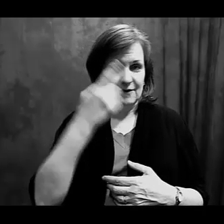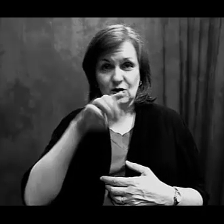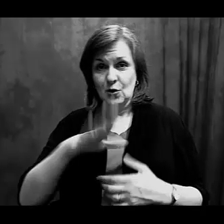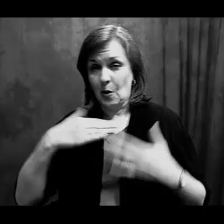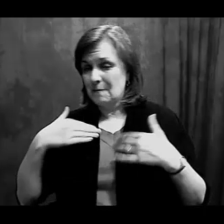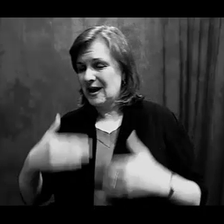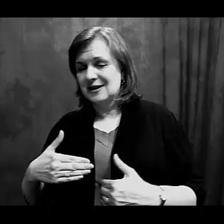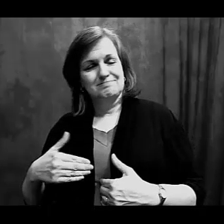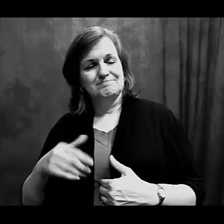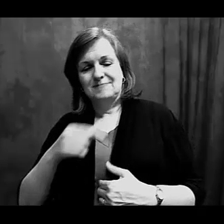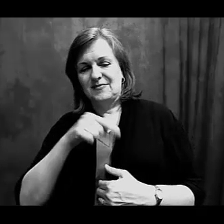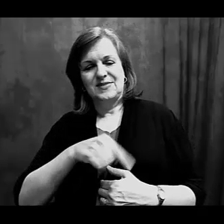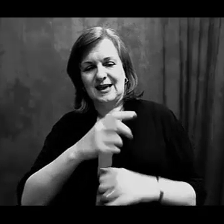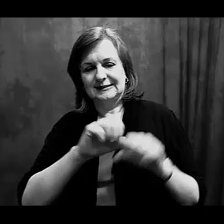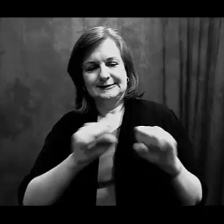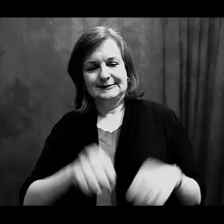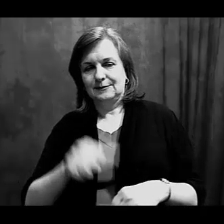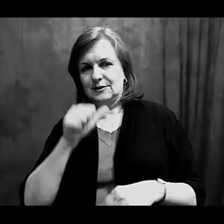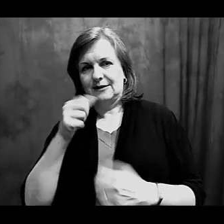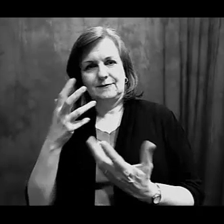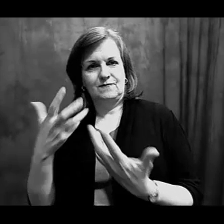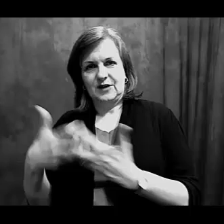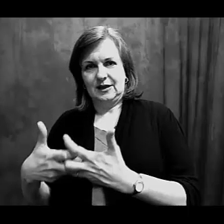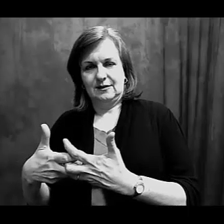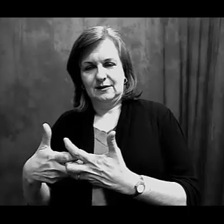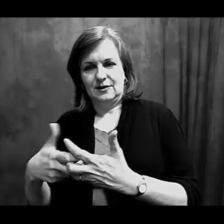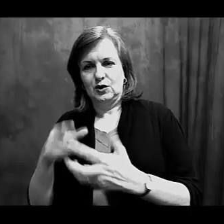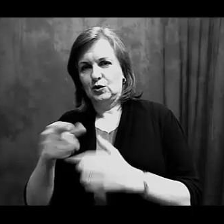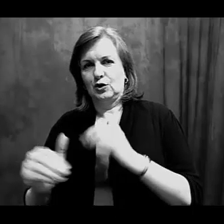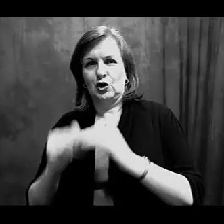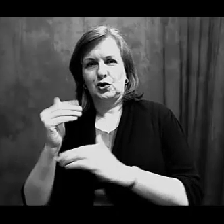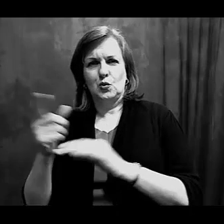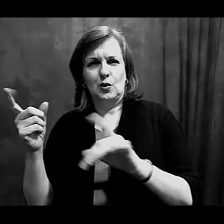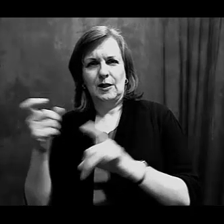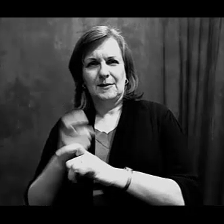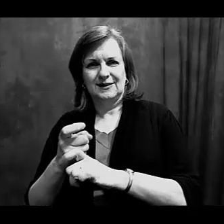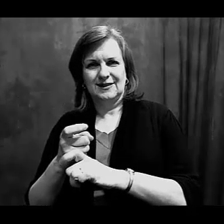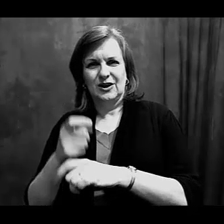now in you that would never work you're entirely to larger entirely too complex and you